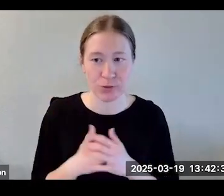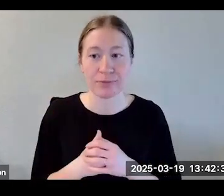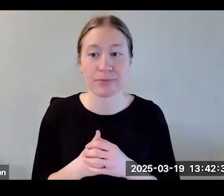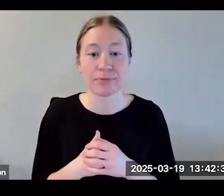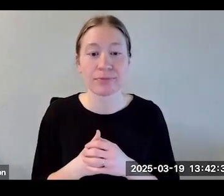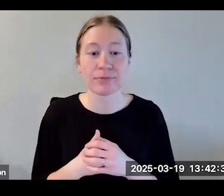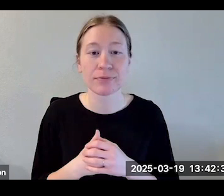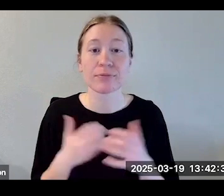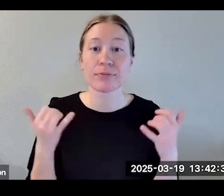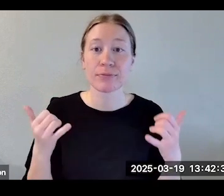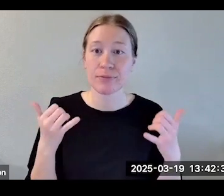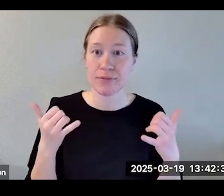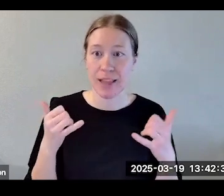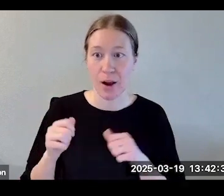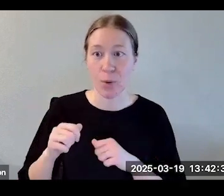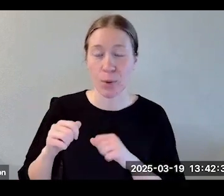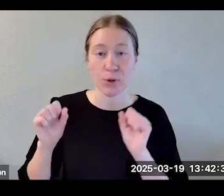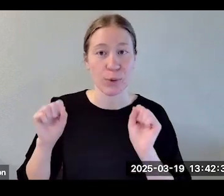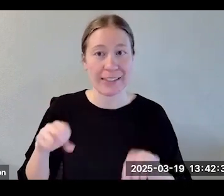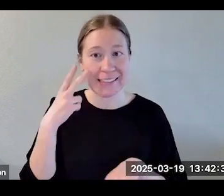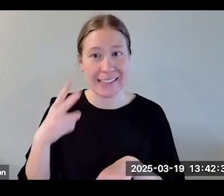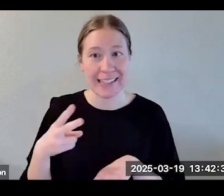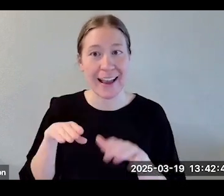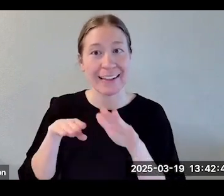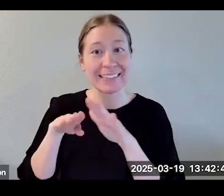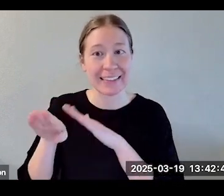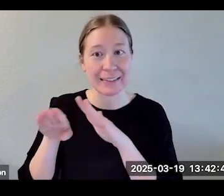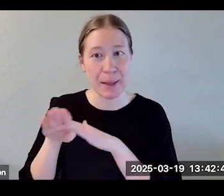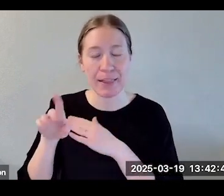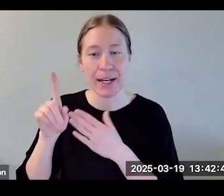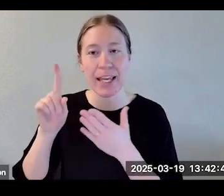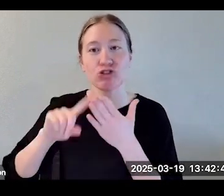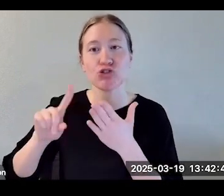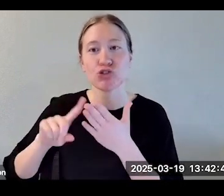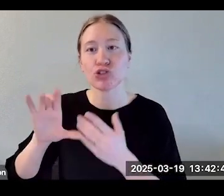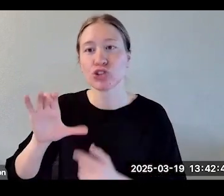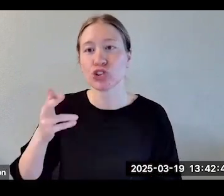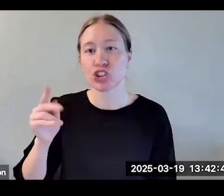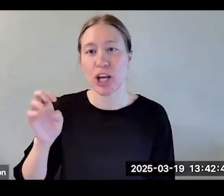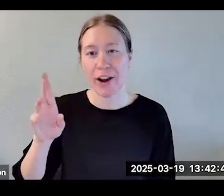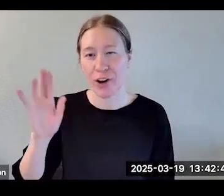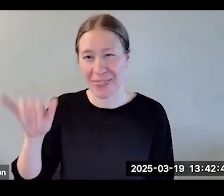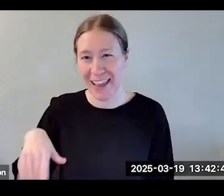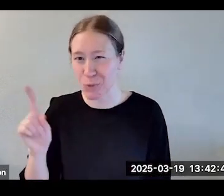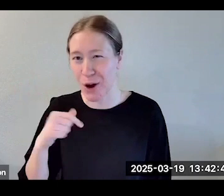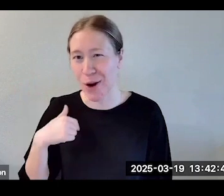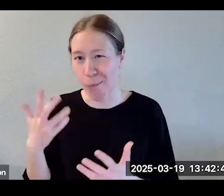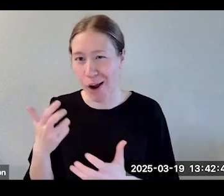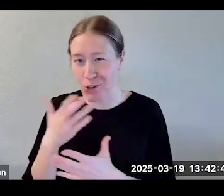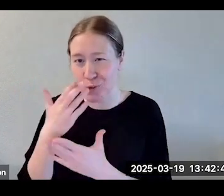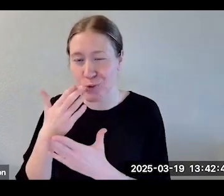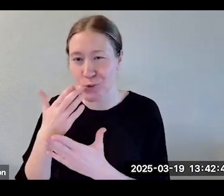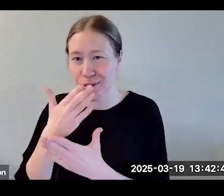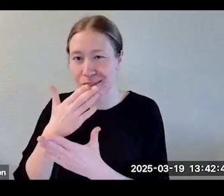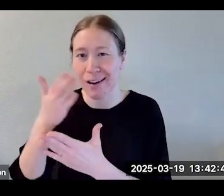called the accessibility checker, and that's where I want to kind of end this demo is by talking about the accessibility checker.